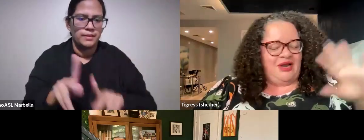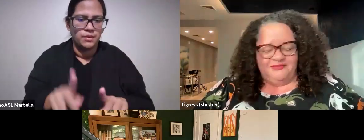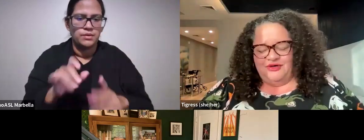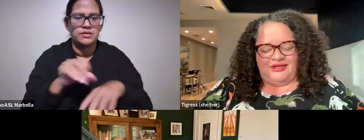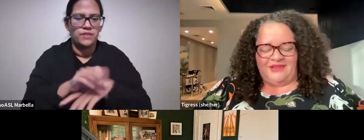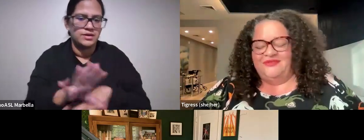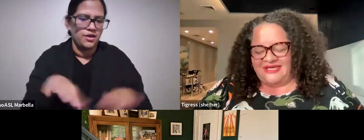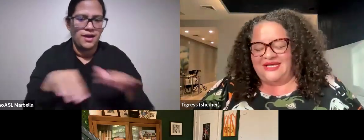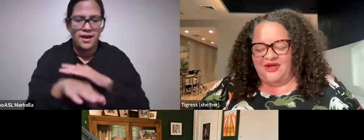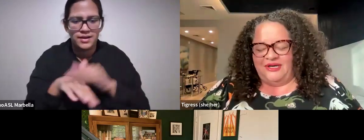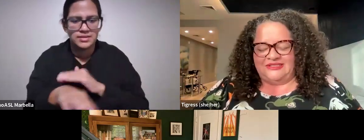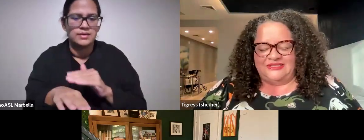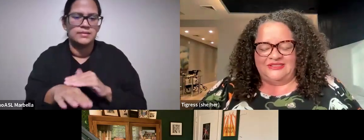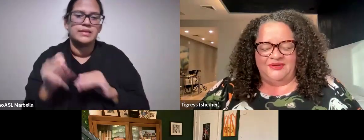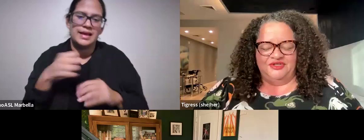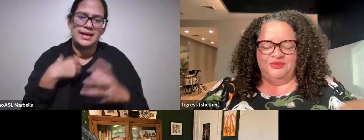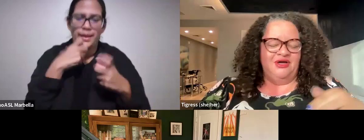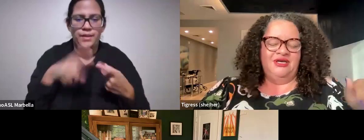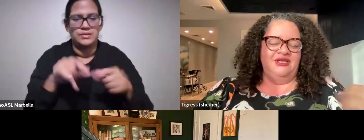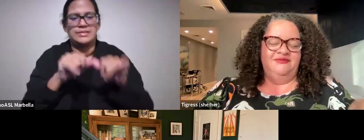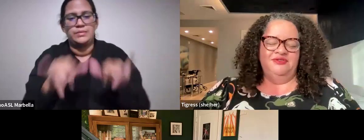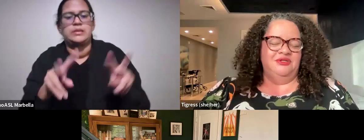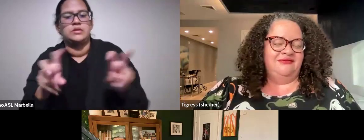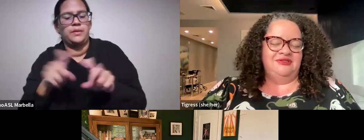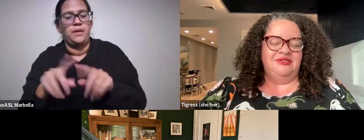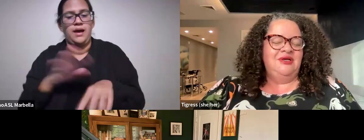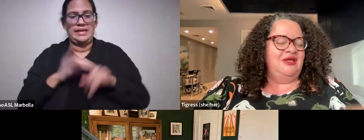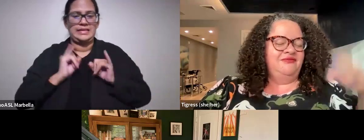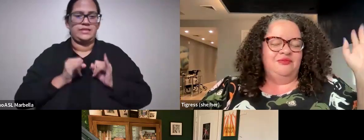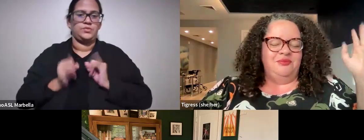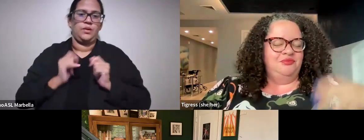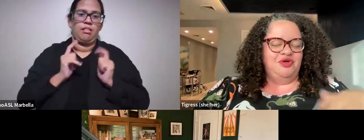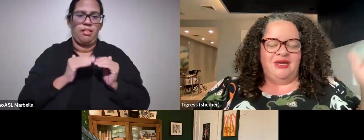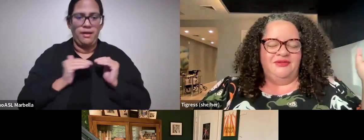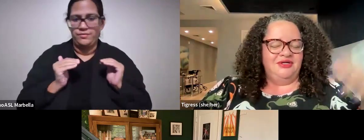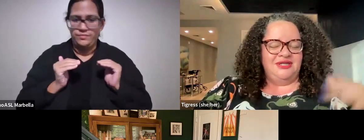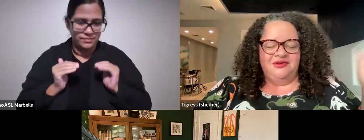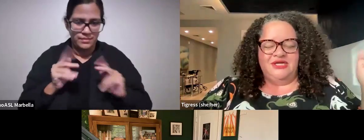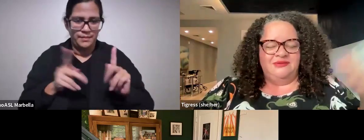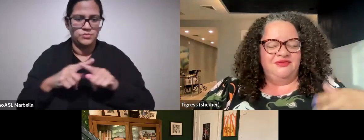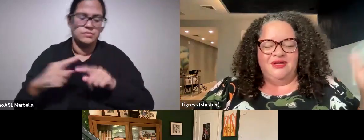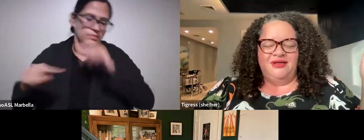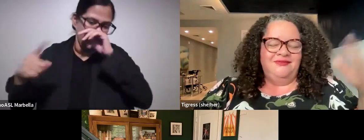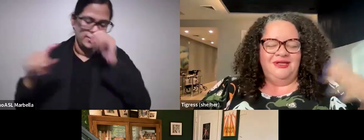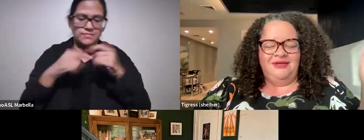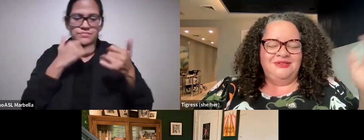whatever, yes, I care about it as a systemic issue, but on an individual level, even when people trot out their stereotypes of like, oh, if you didn't eat,